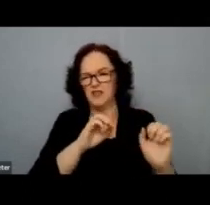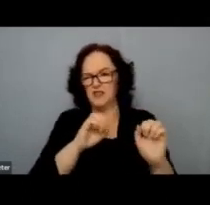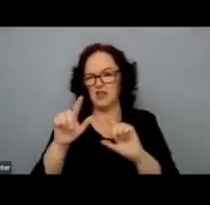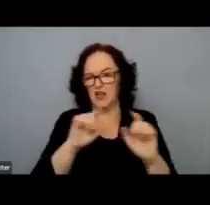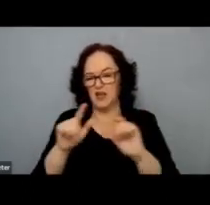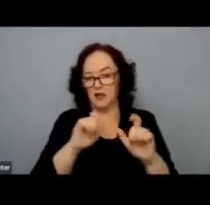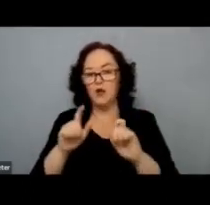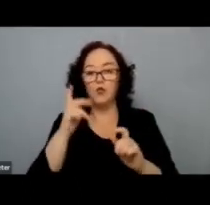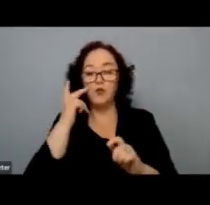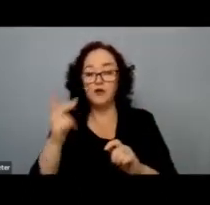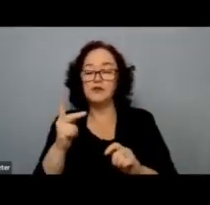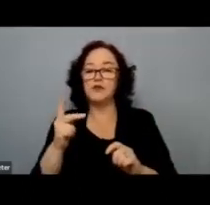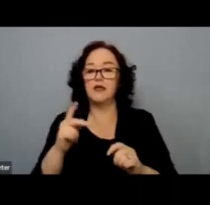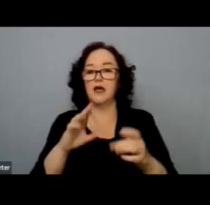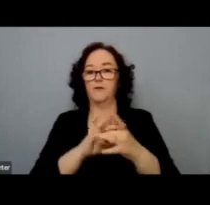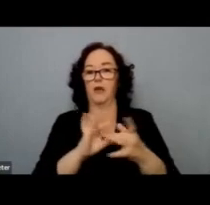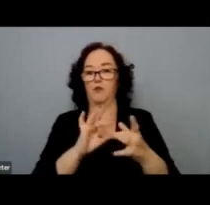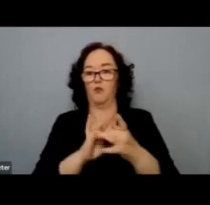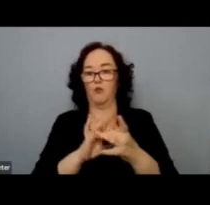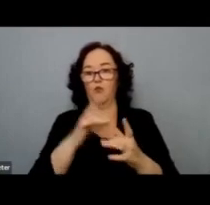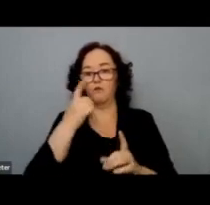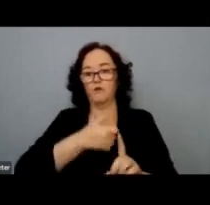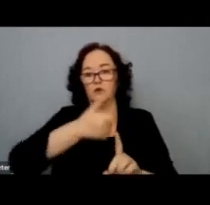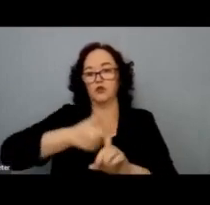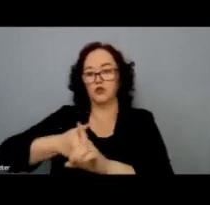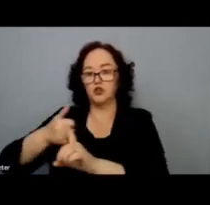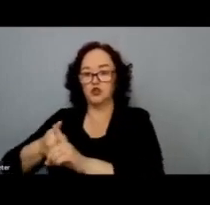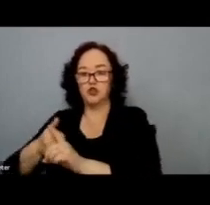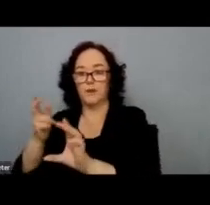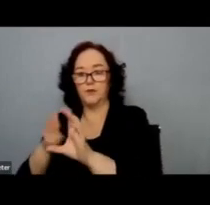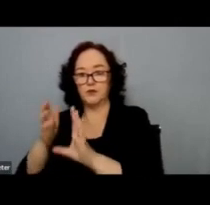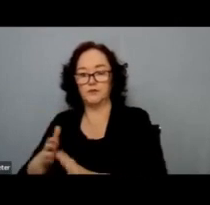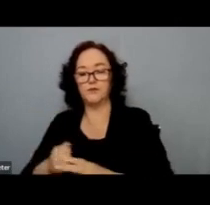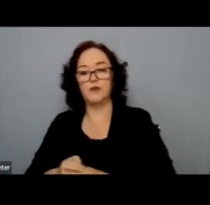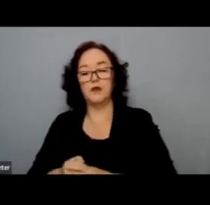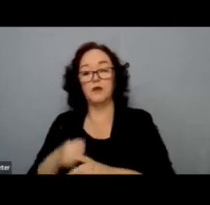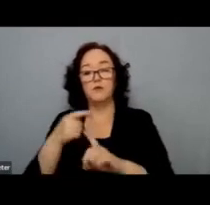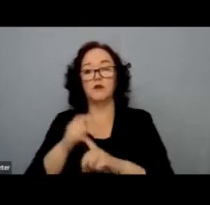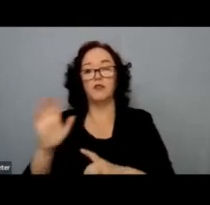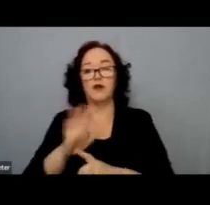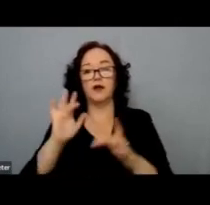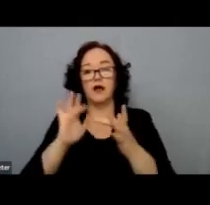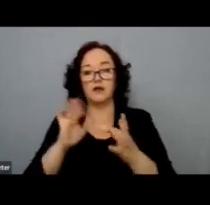for all the participants, and you'll also see their contact information. And again, please